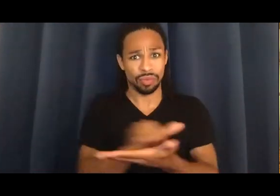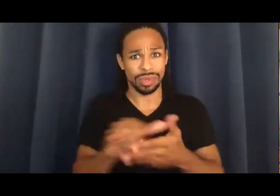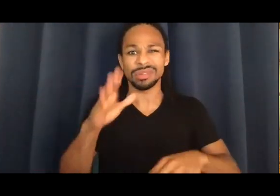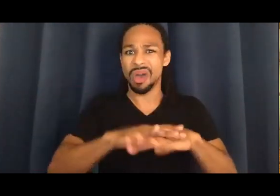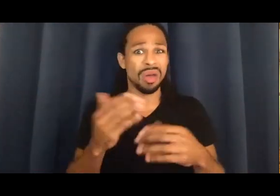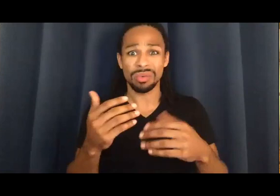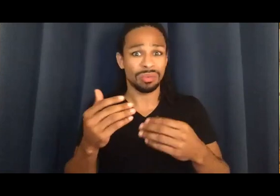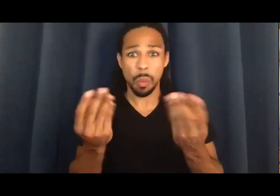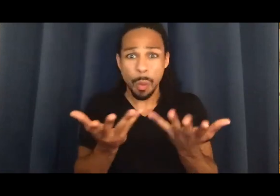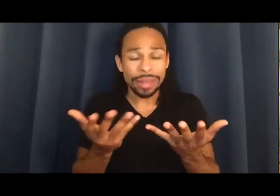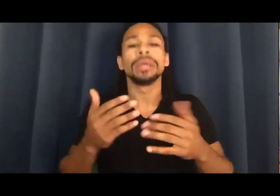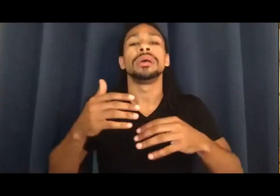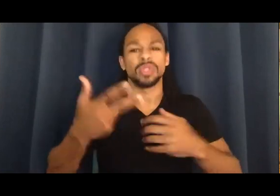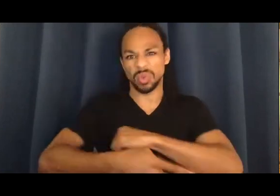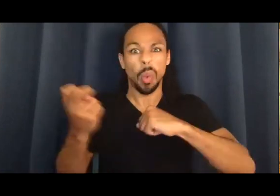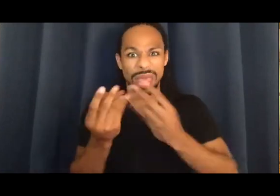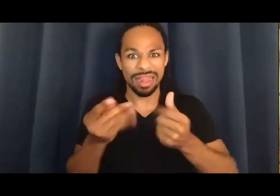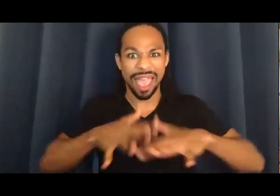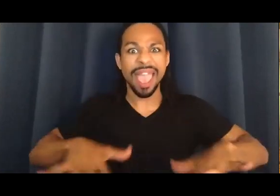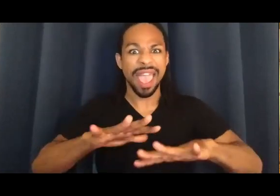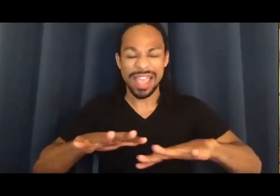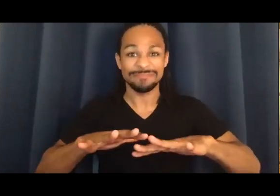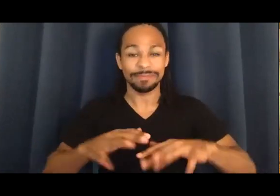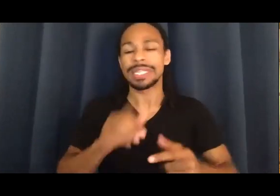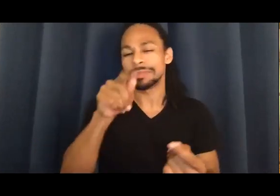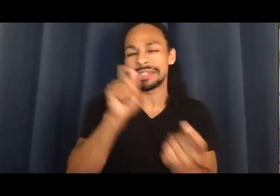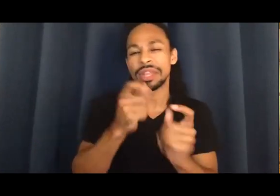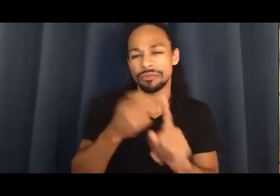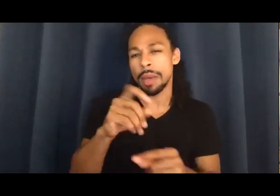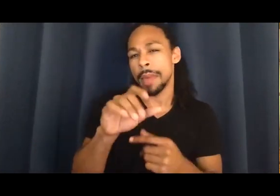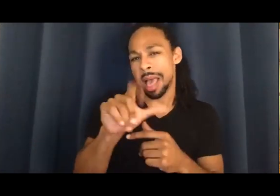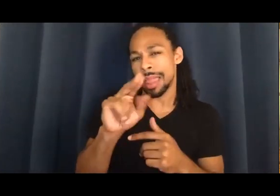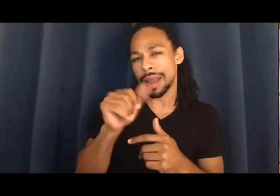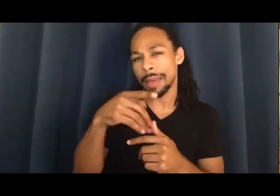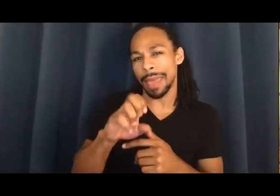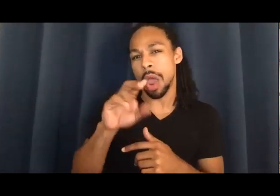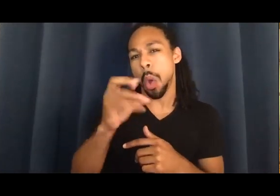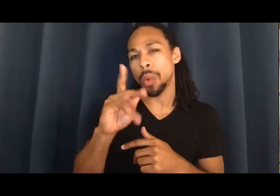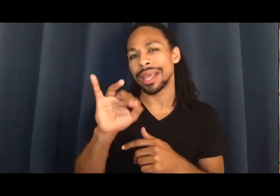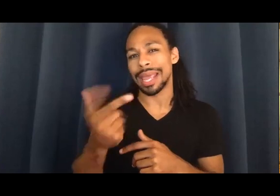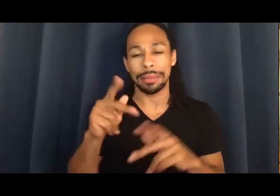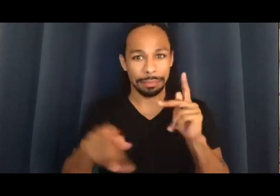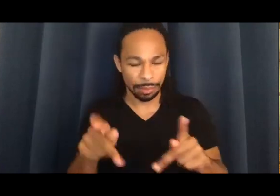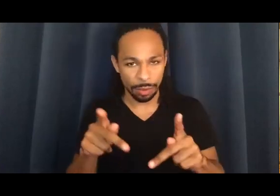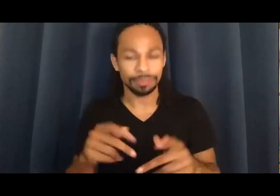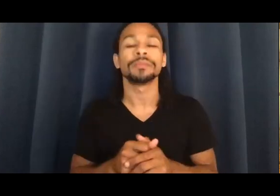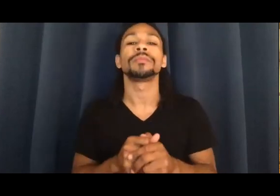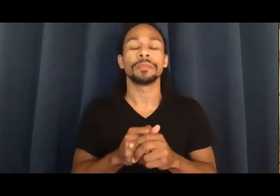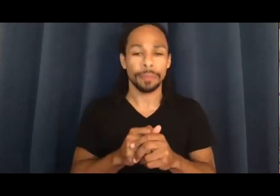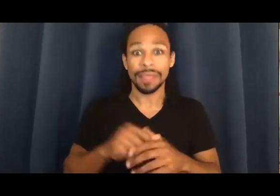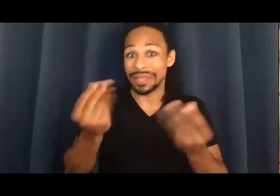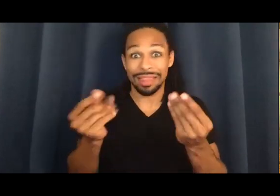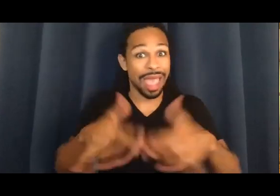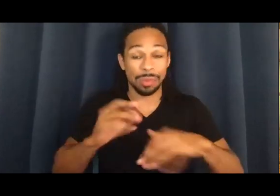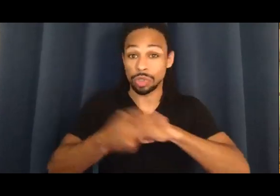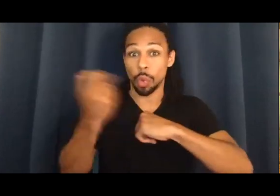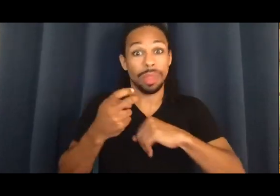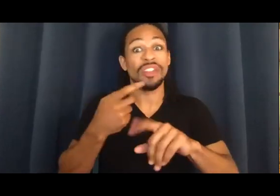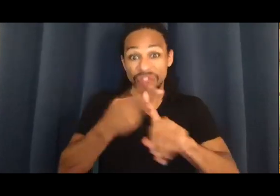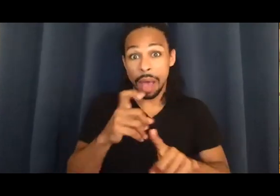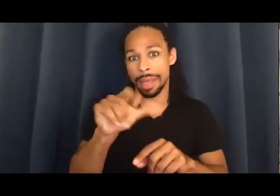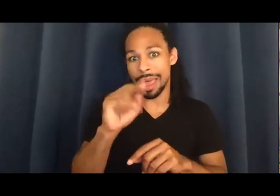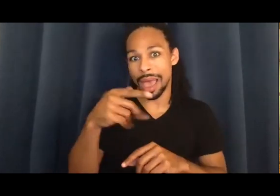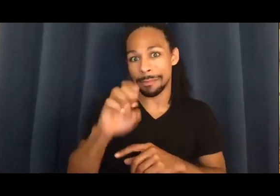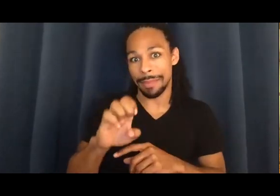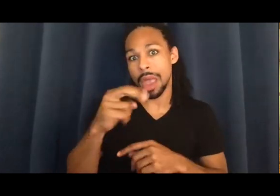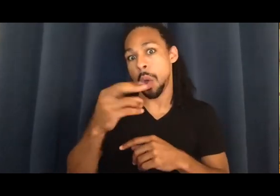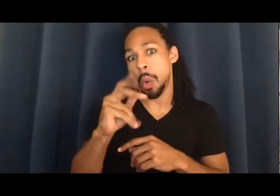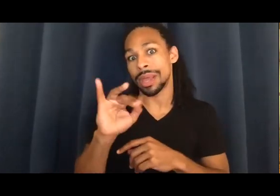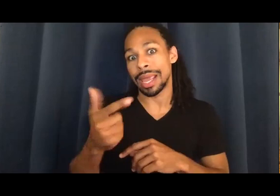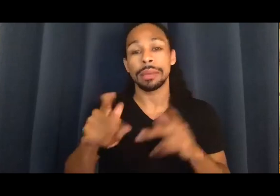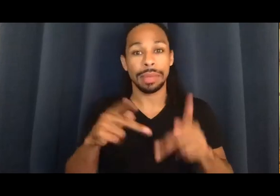more specifically Lenapehoking, the unseeded homeland of the Lenape people, who are also recognized federally as the Delaware nation